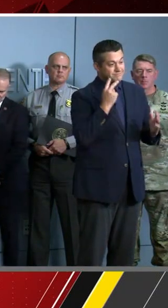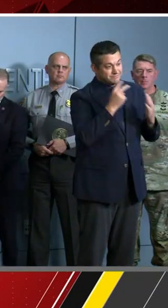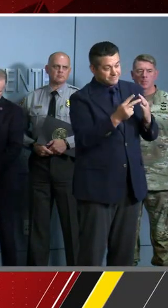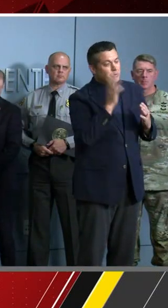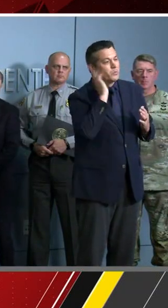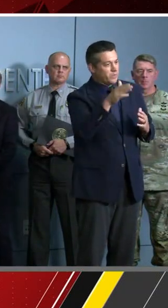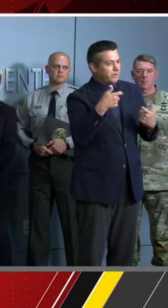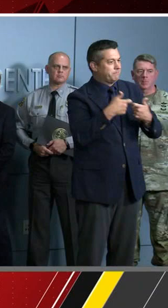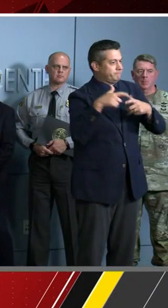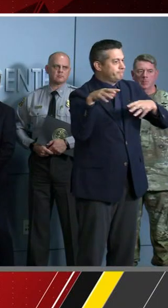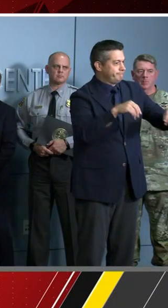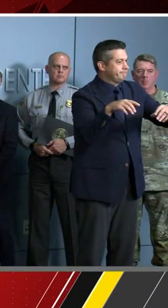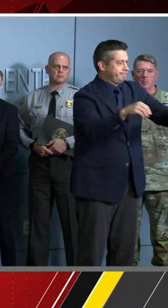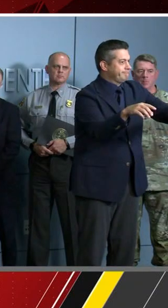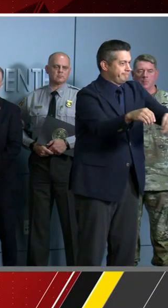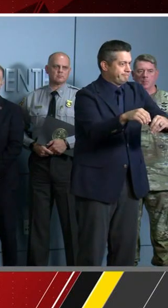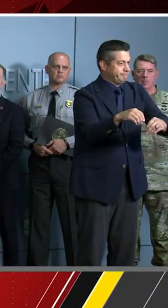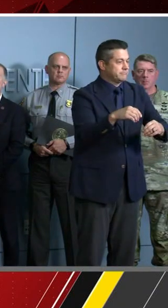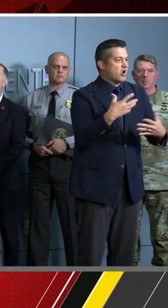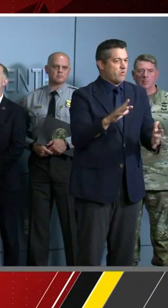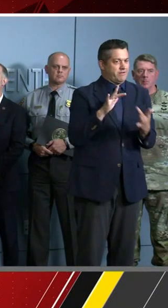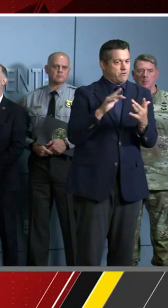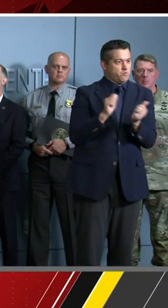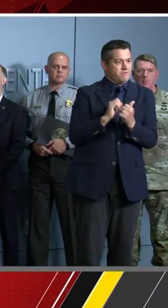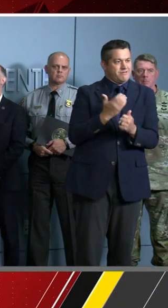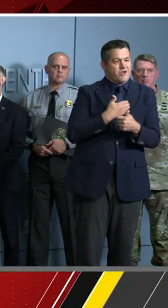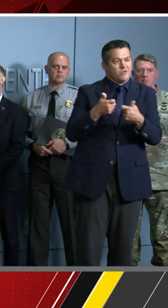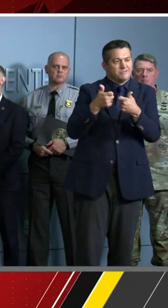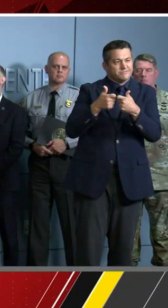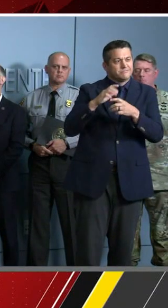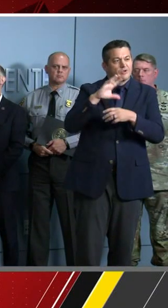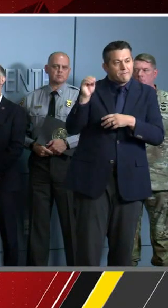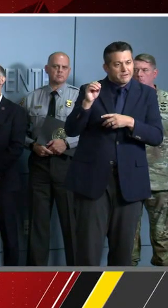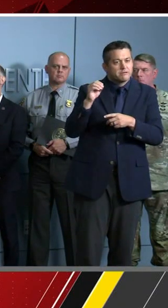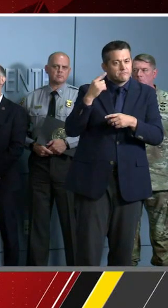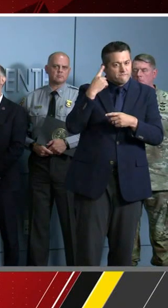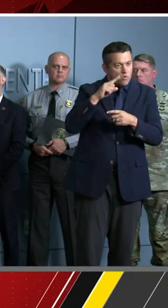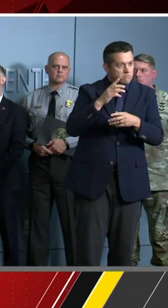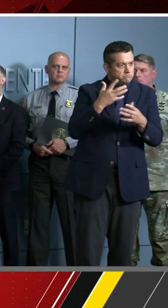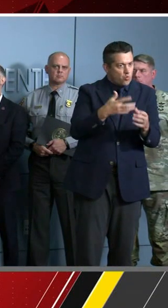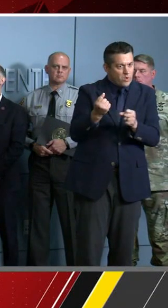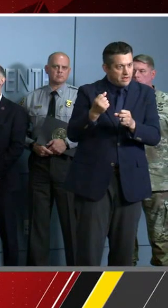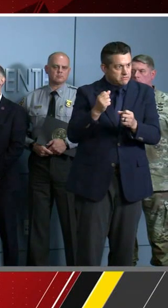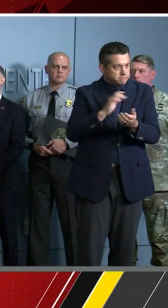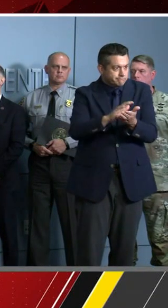with our utility partners on a